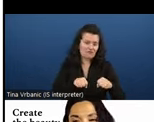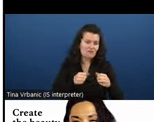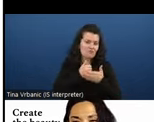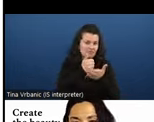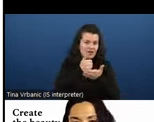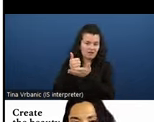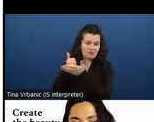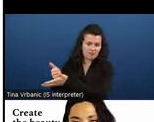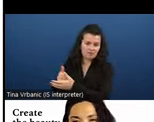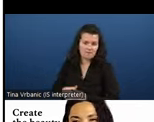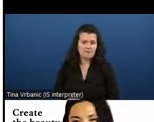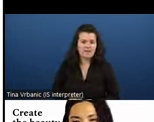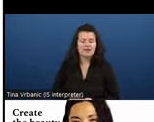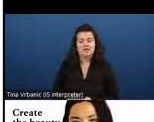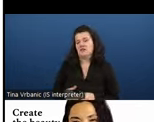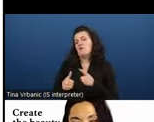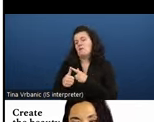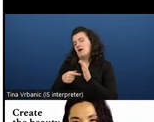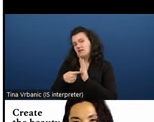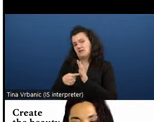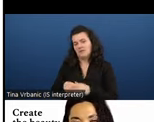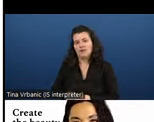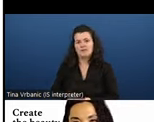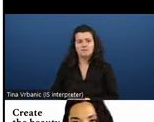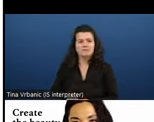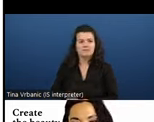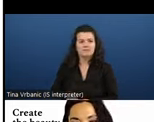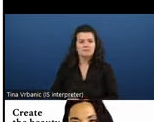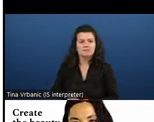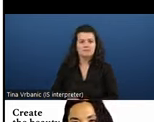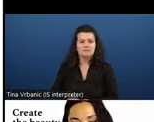15:22:22 Secondly, 15:22:26 I do have a video that comes up next.